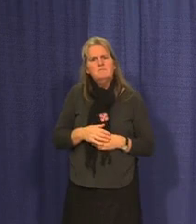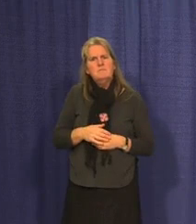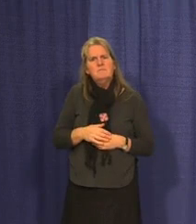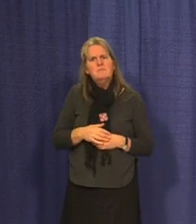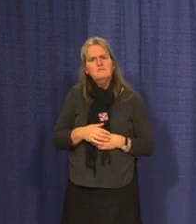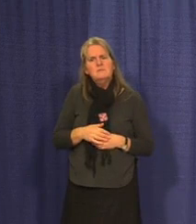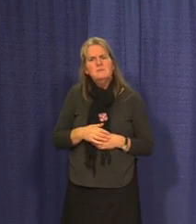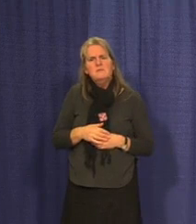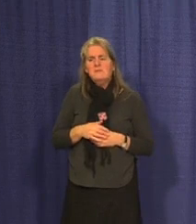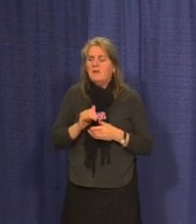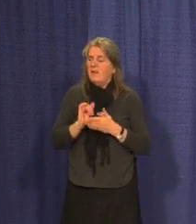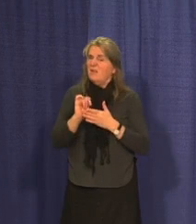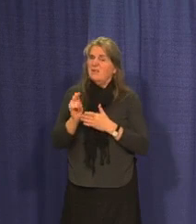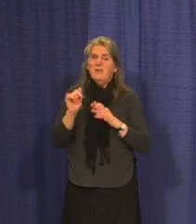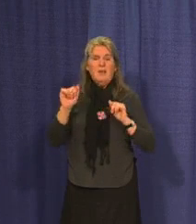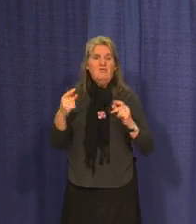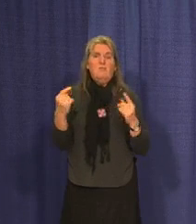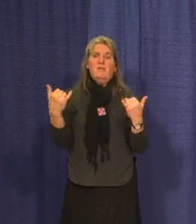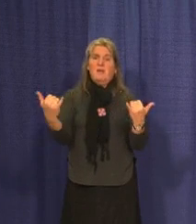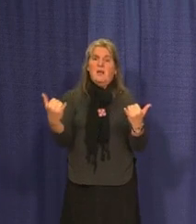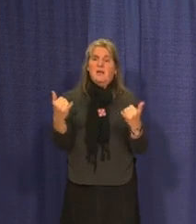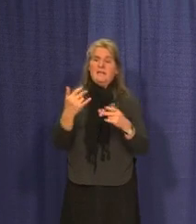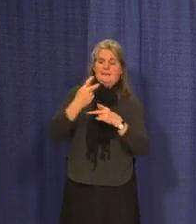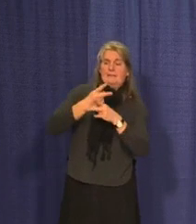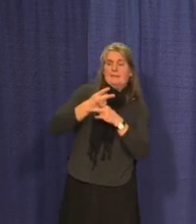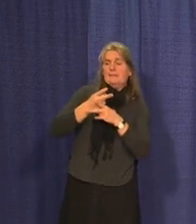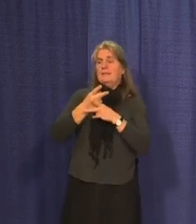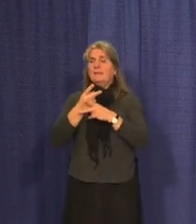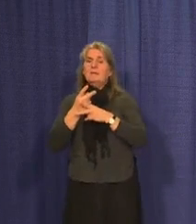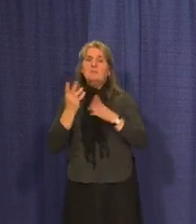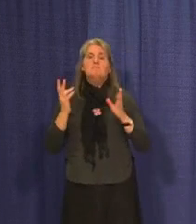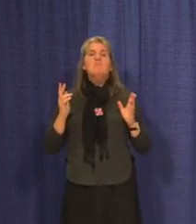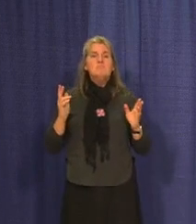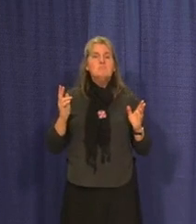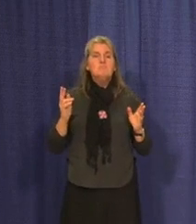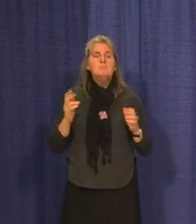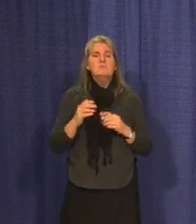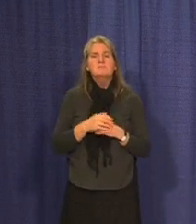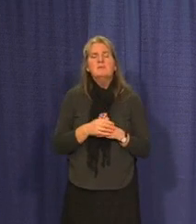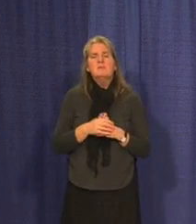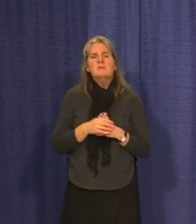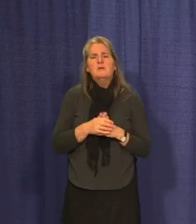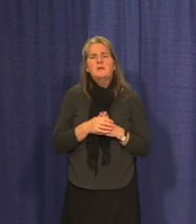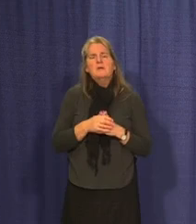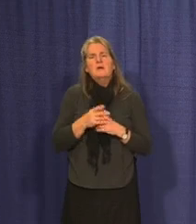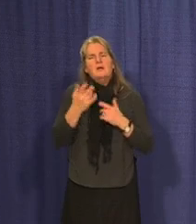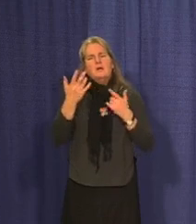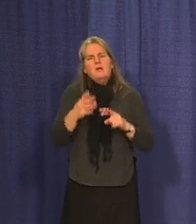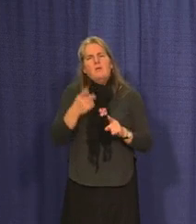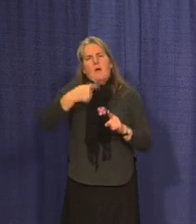protecting ourselves as best as we can. That is all we can do at this point.